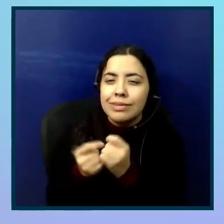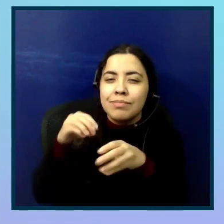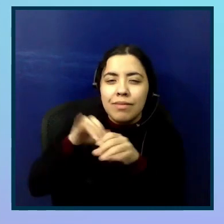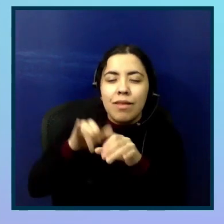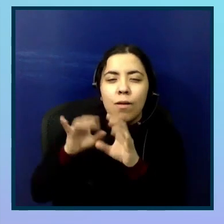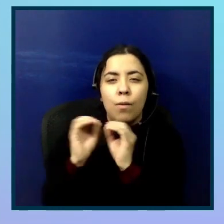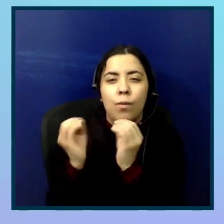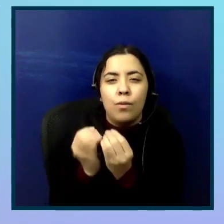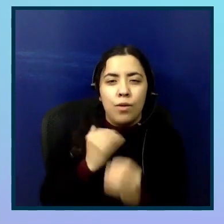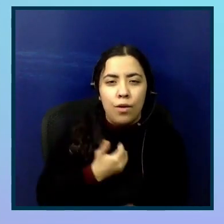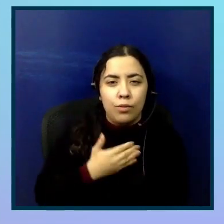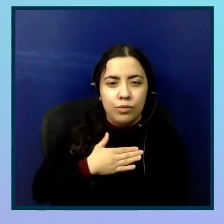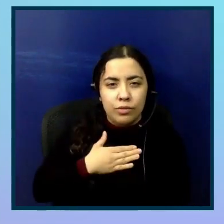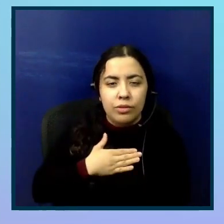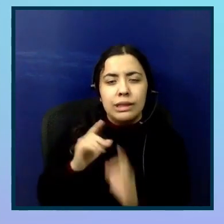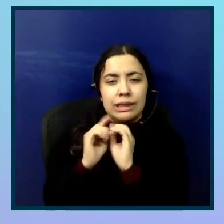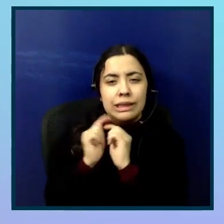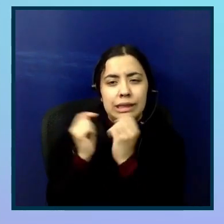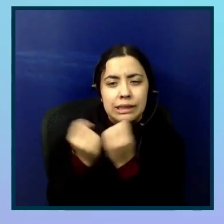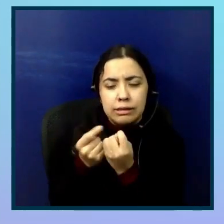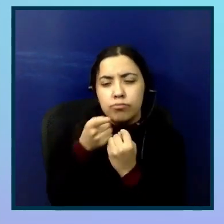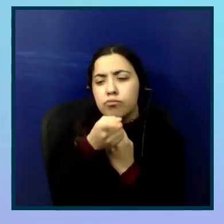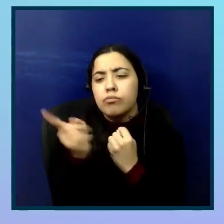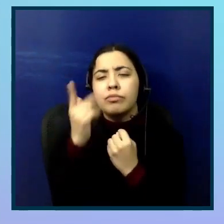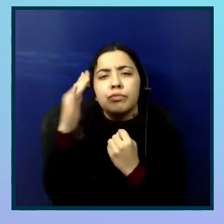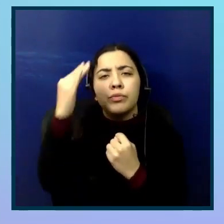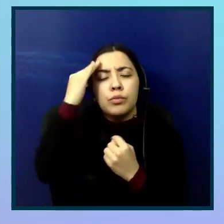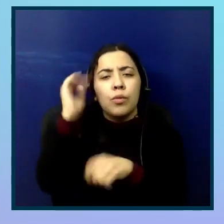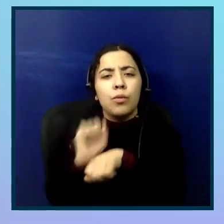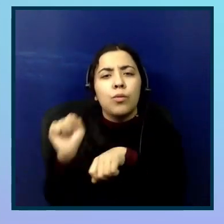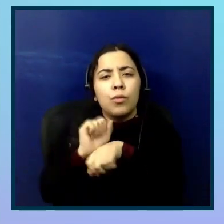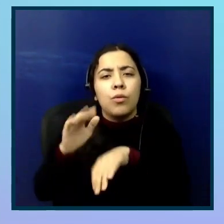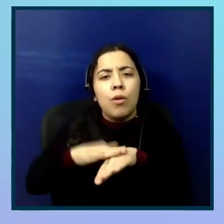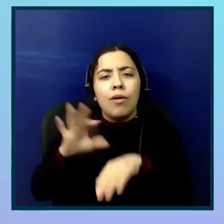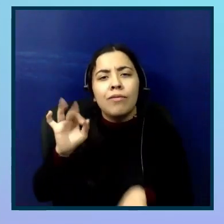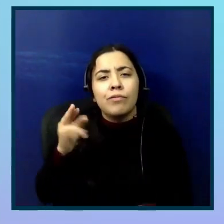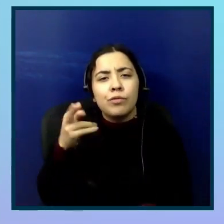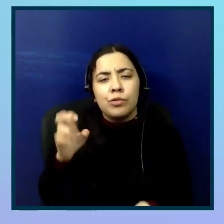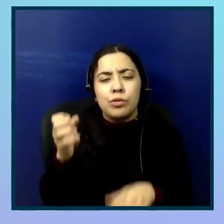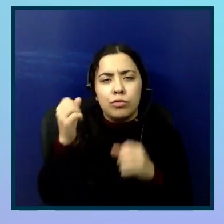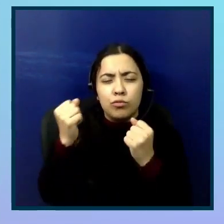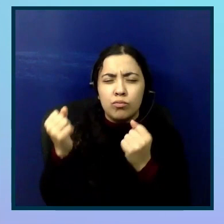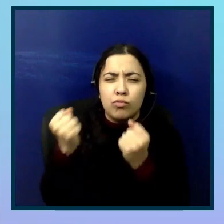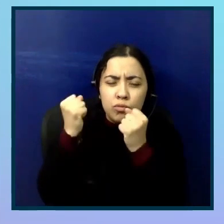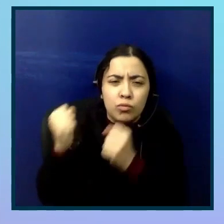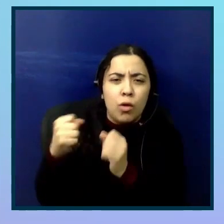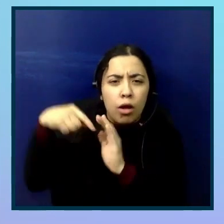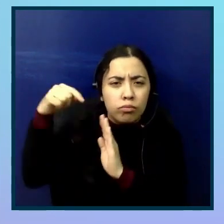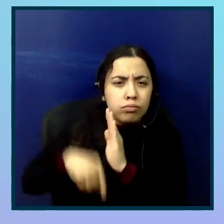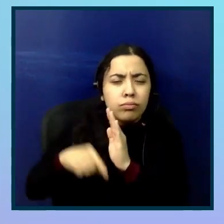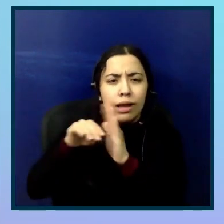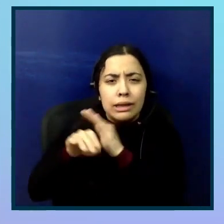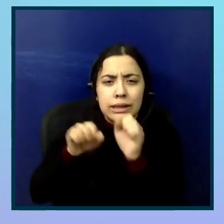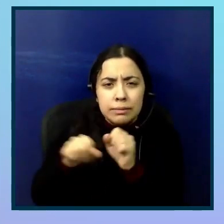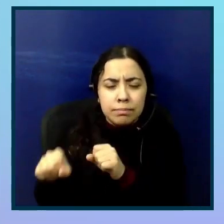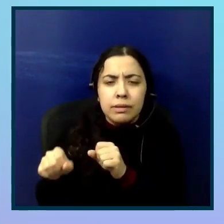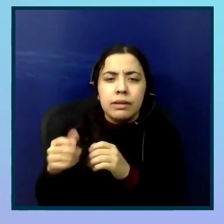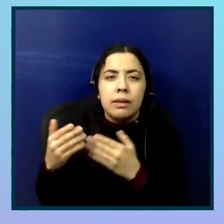So teams that we knew were working on features that had a lot of accessibility bugs filed against them, teams who had come to us and said,